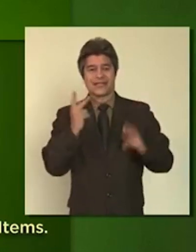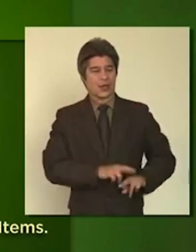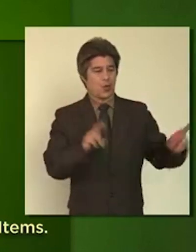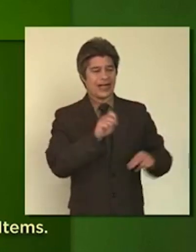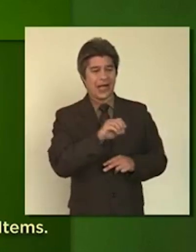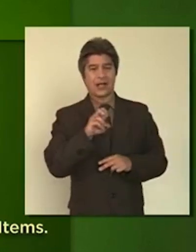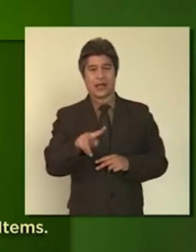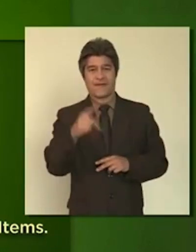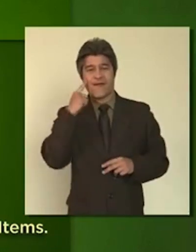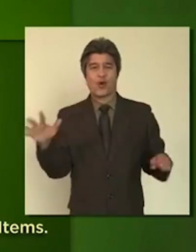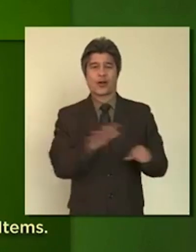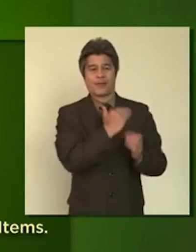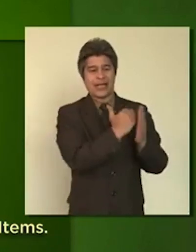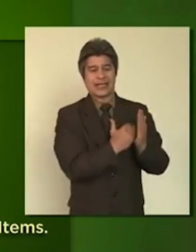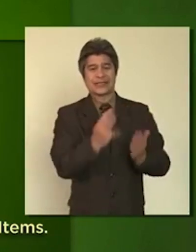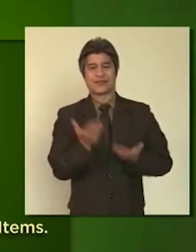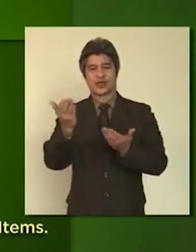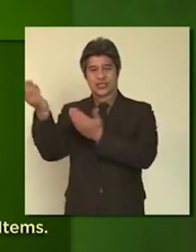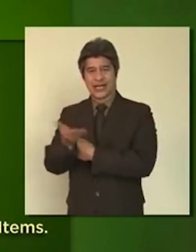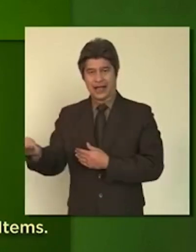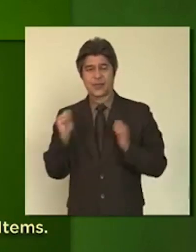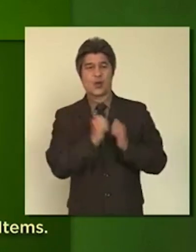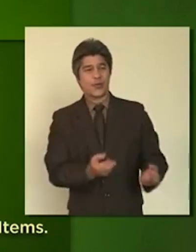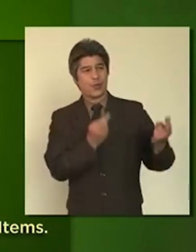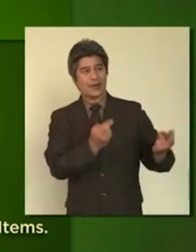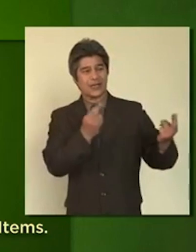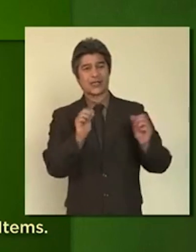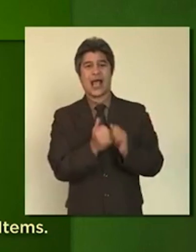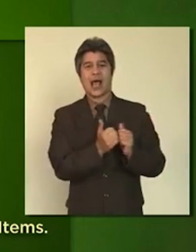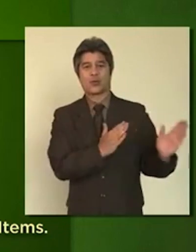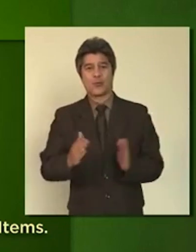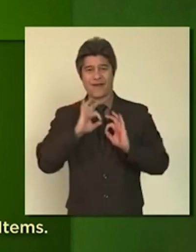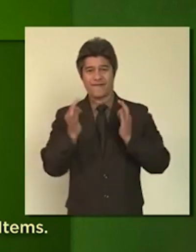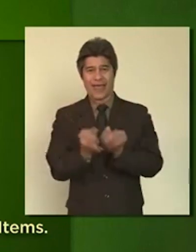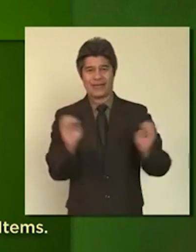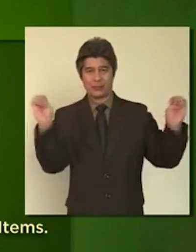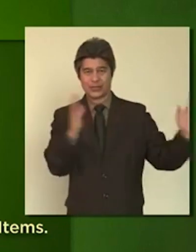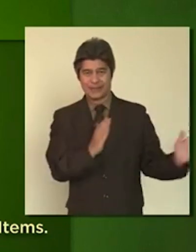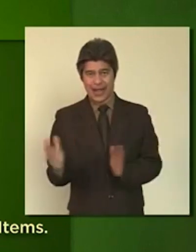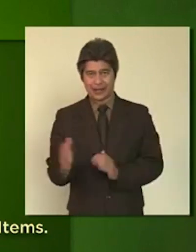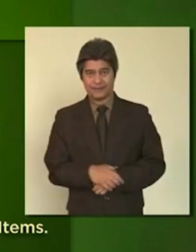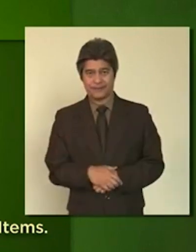Visit ready.gov for a complete list of suggested items along with recommendations for how to prepare a family emergency plan.